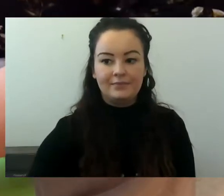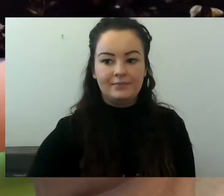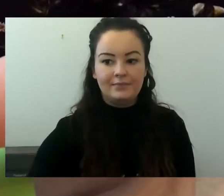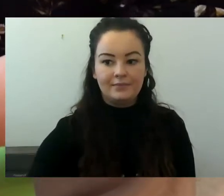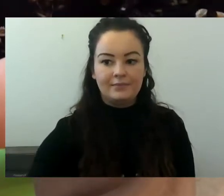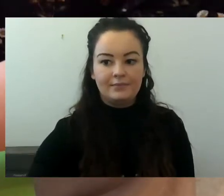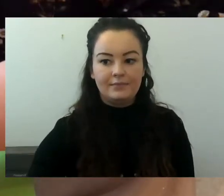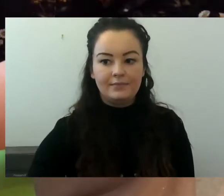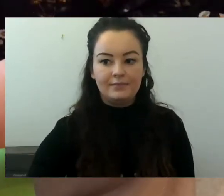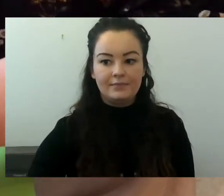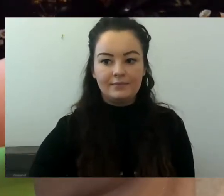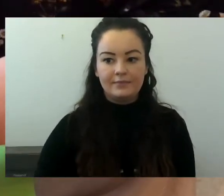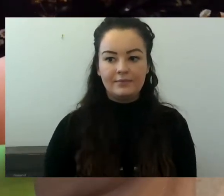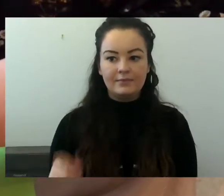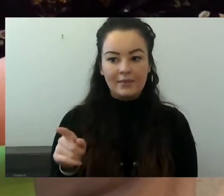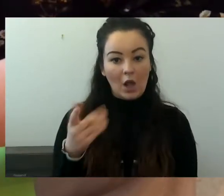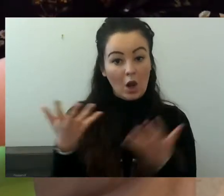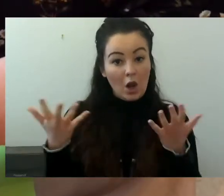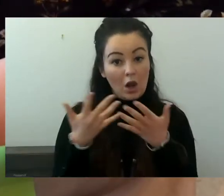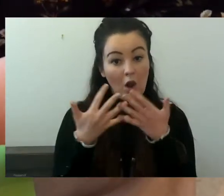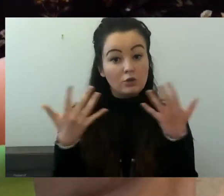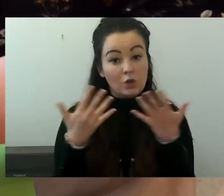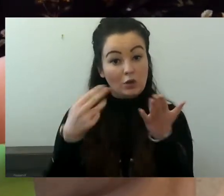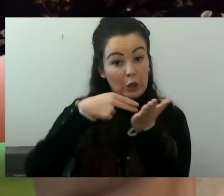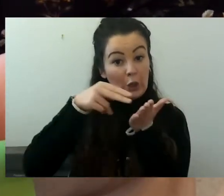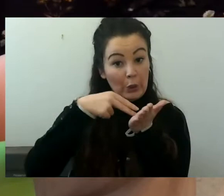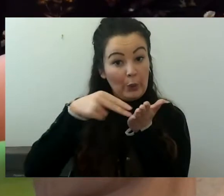some ripped shapes it's going to put lots and lots of glue on the back